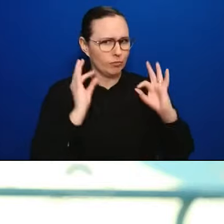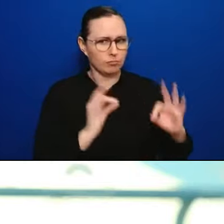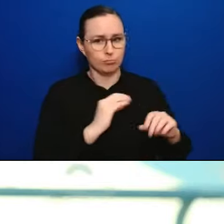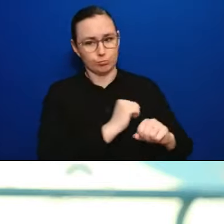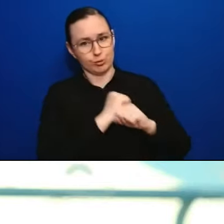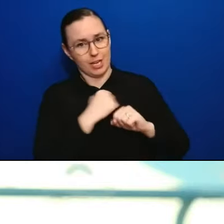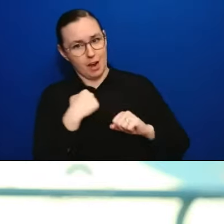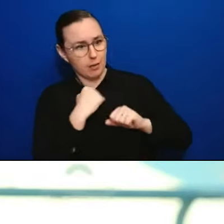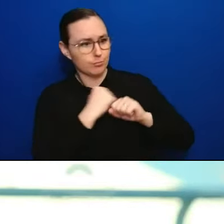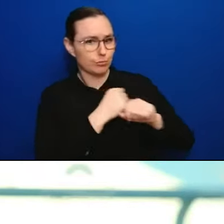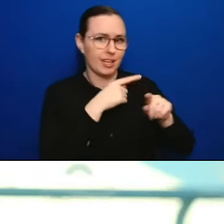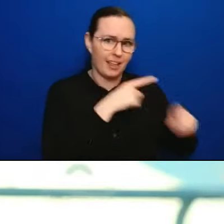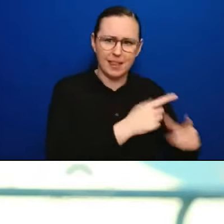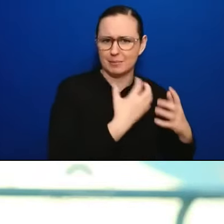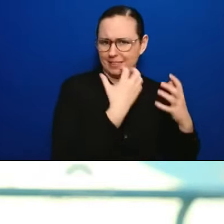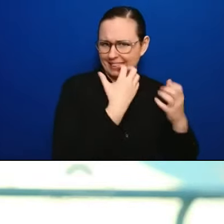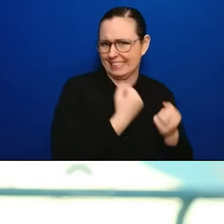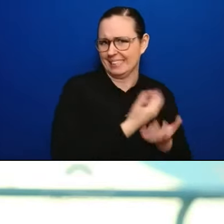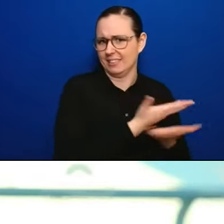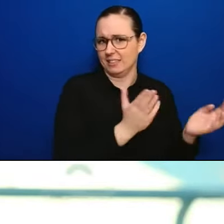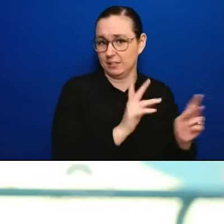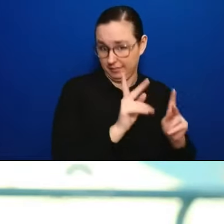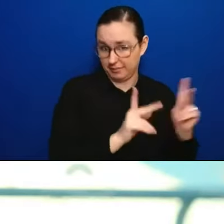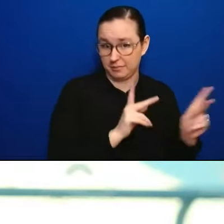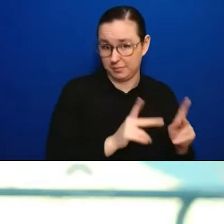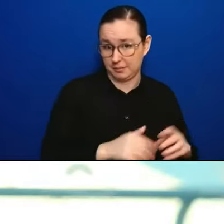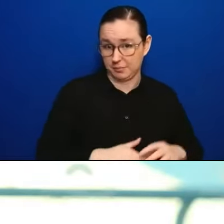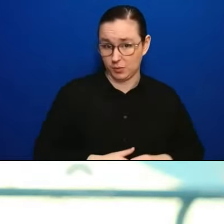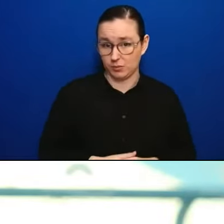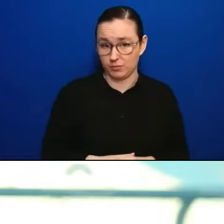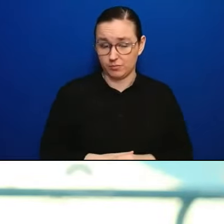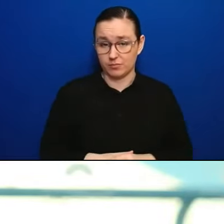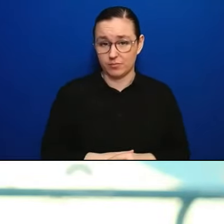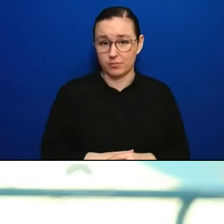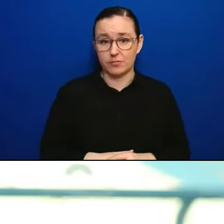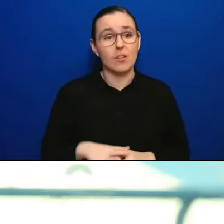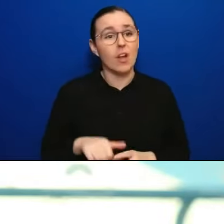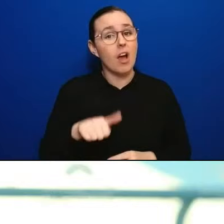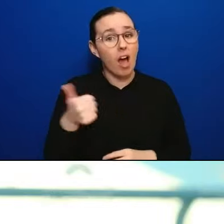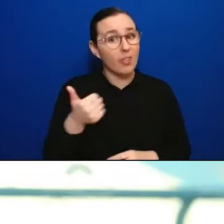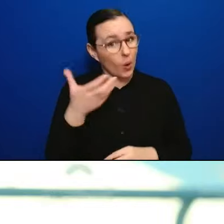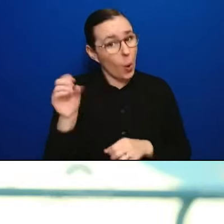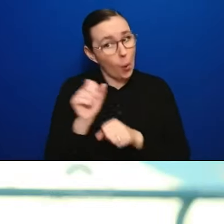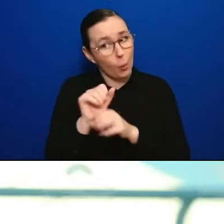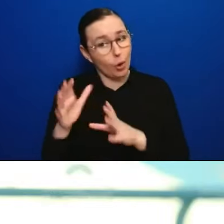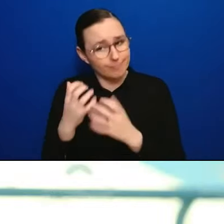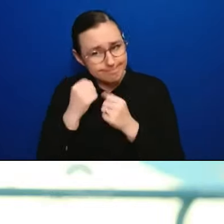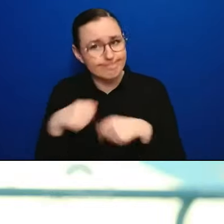additional measures on a daily basis to make sure that they